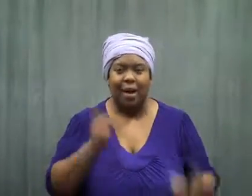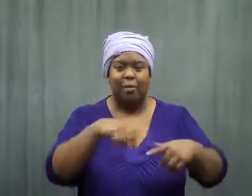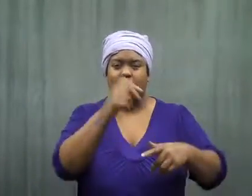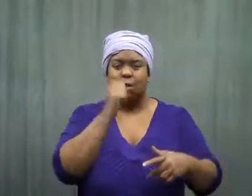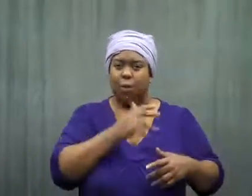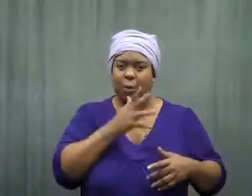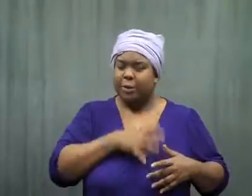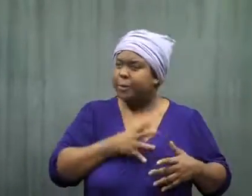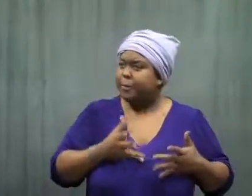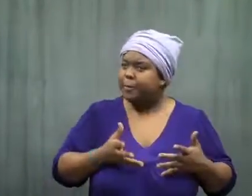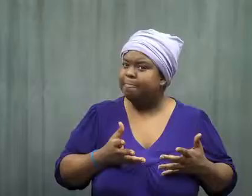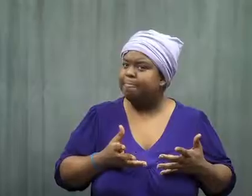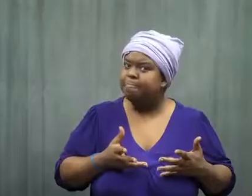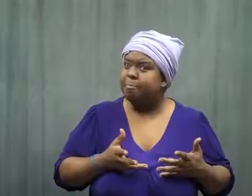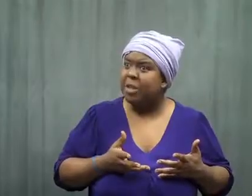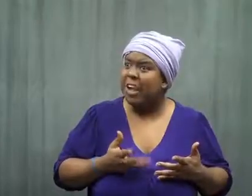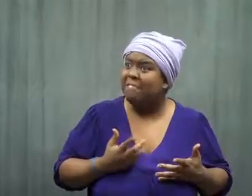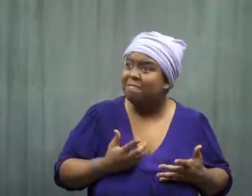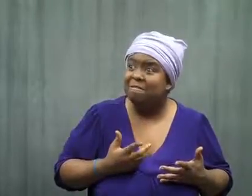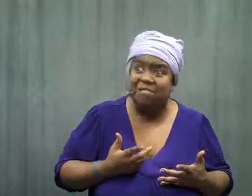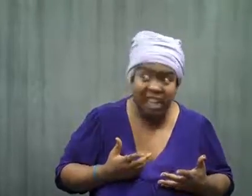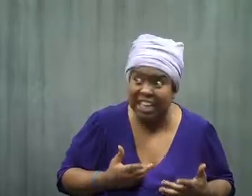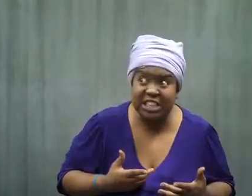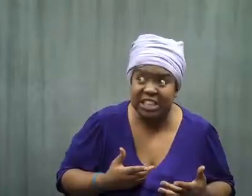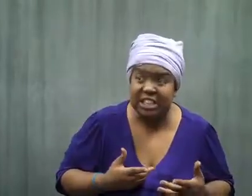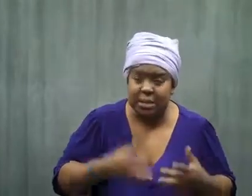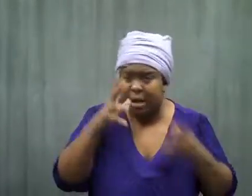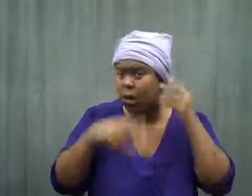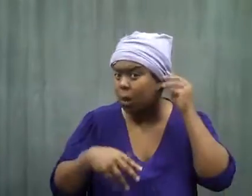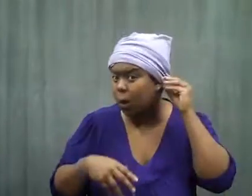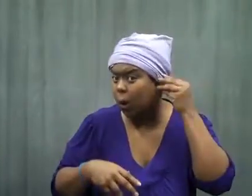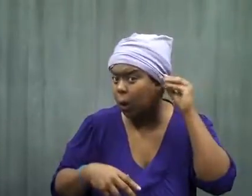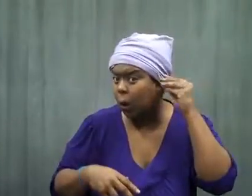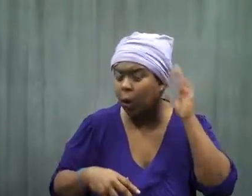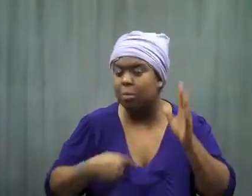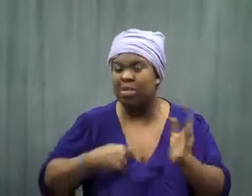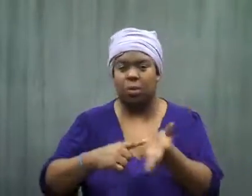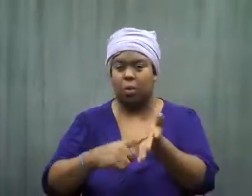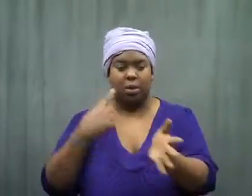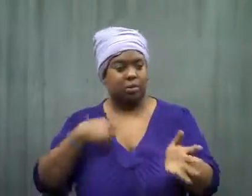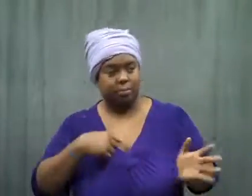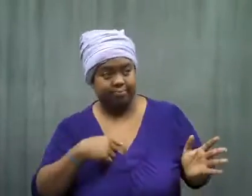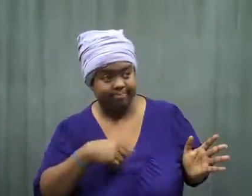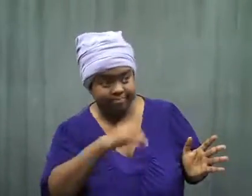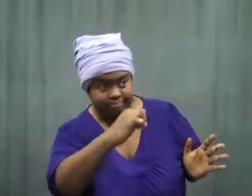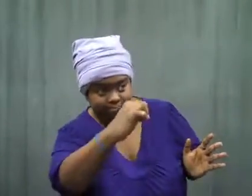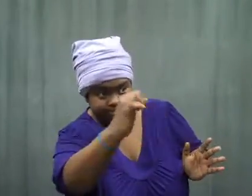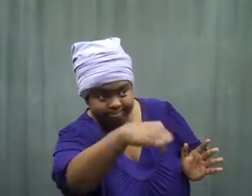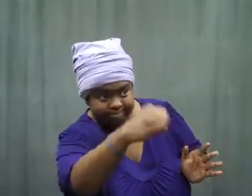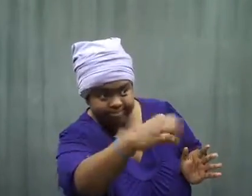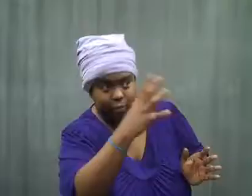The woman looked at him, and said, "Flint?"